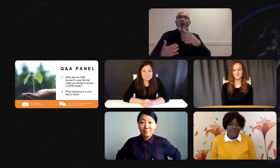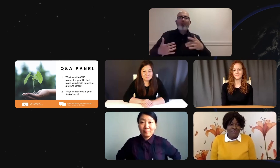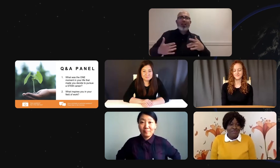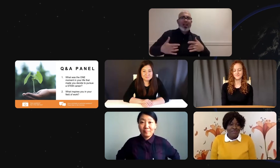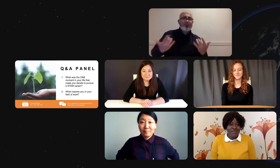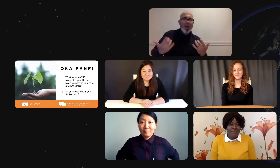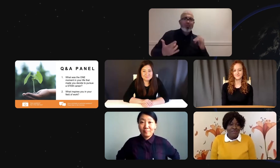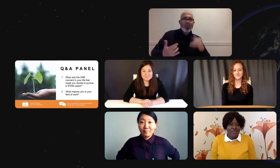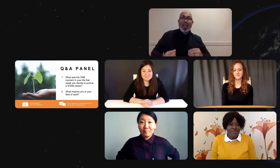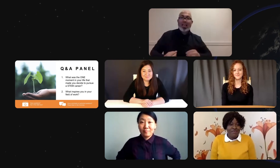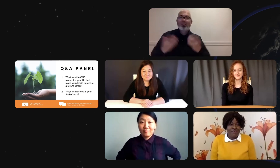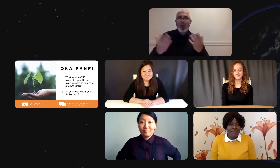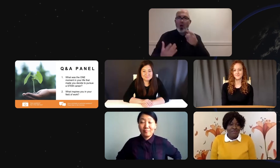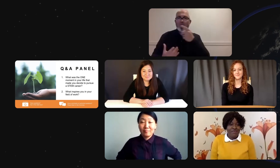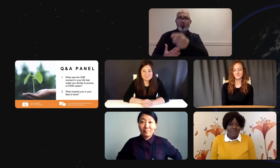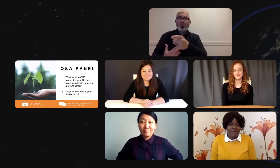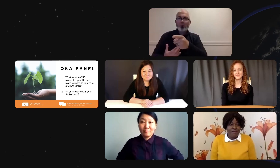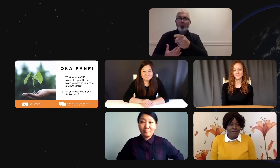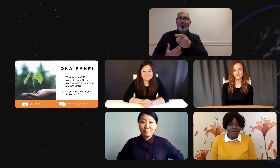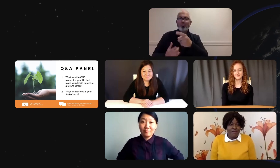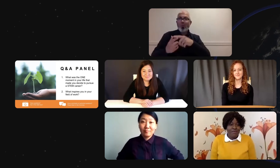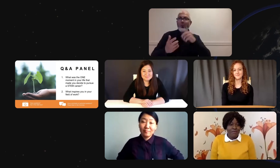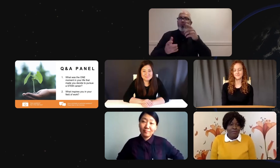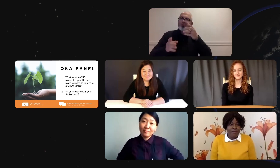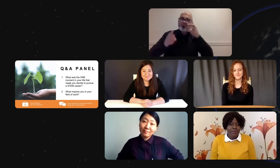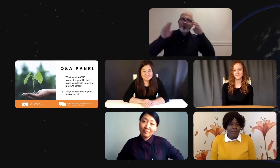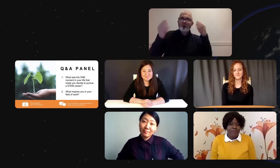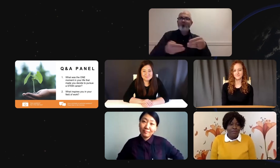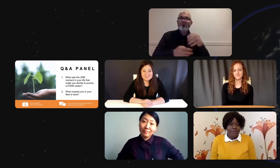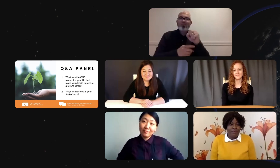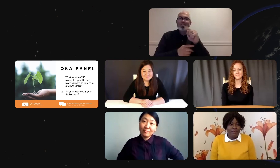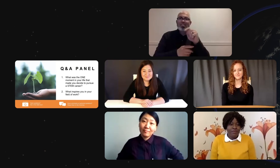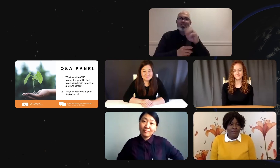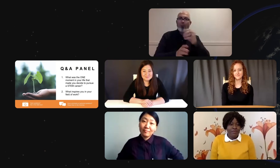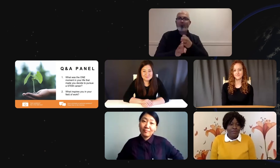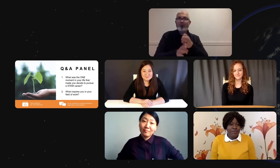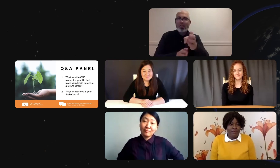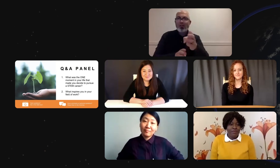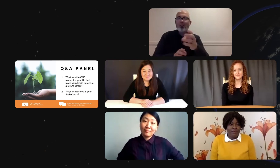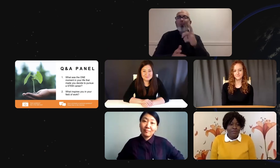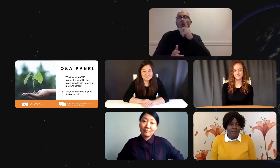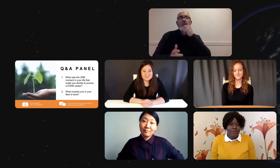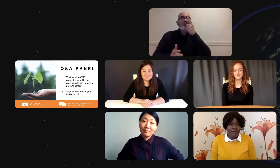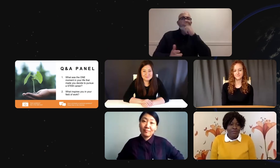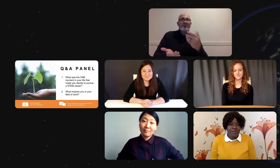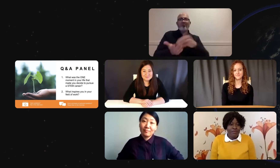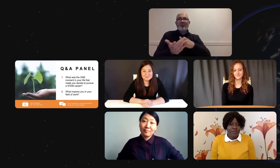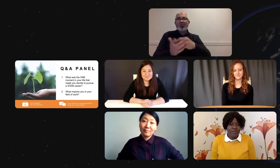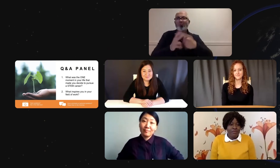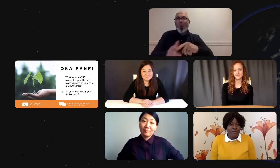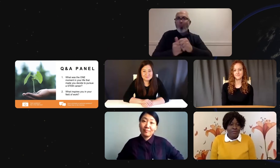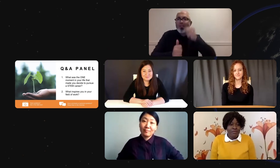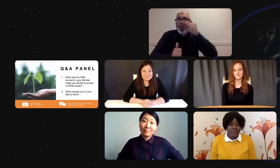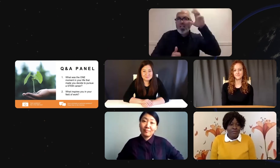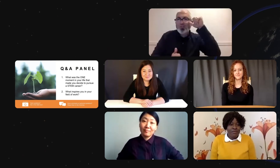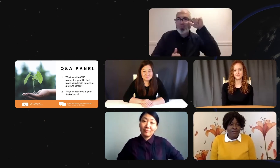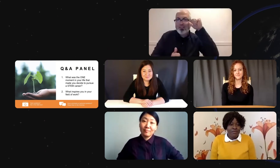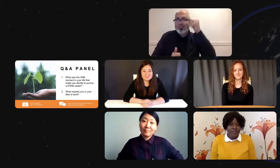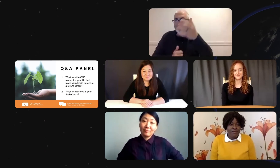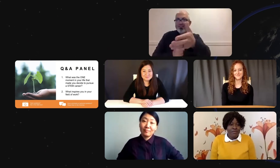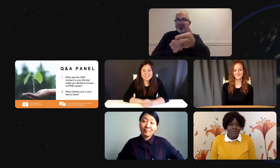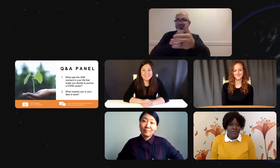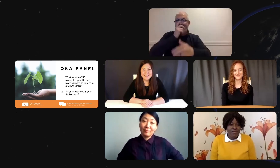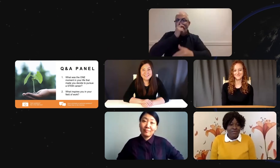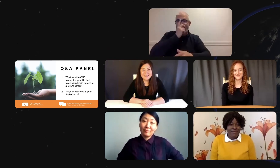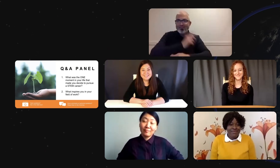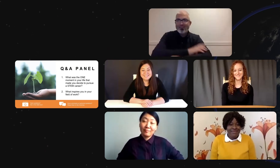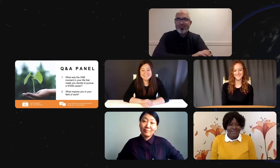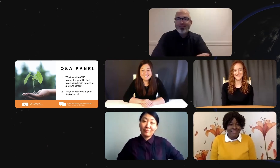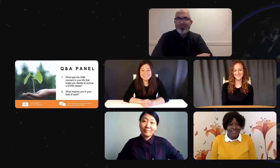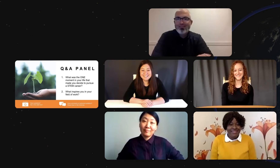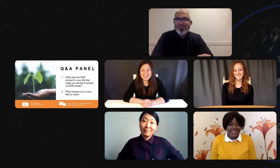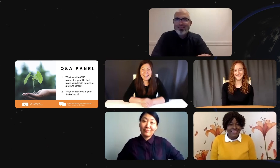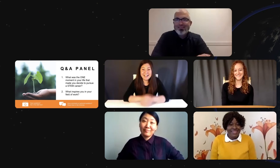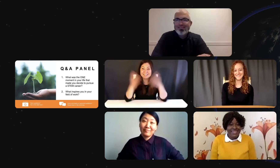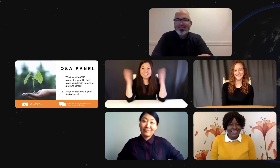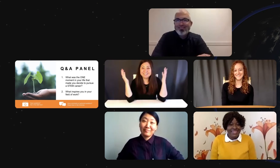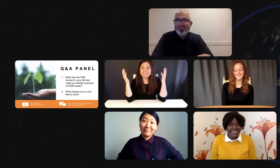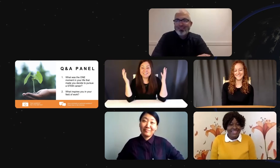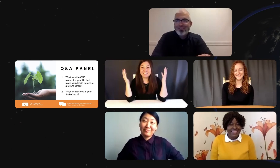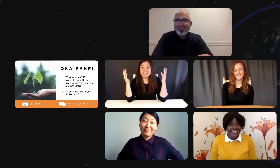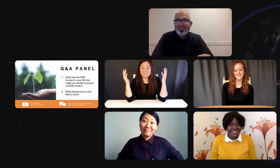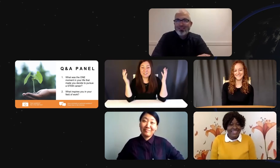So, was there any event, or anything in particular that encouraged you to focus on the STEM field?